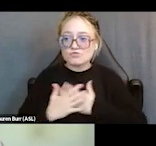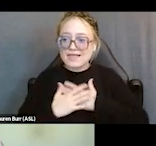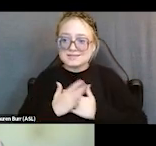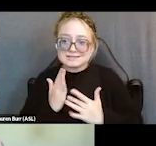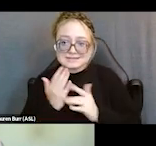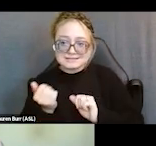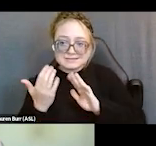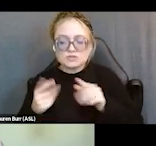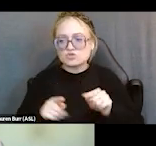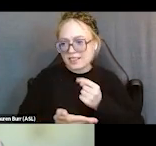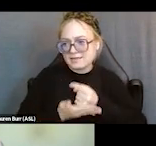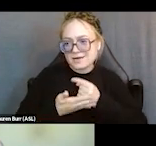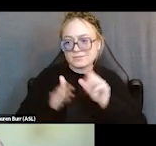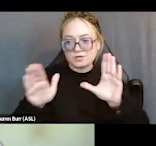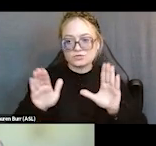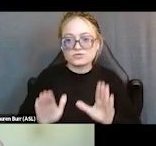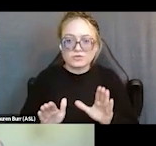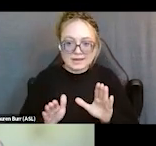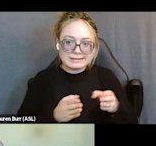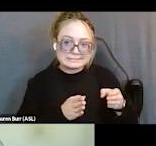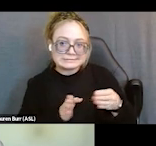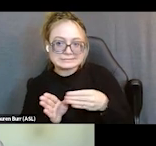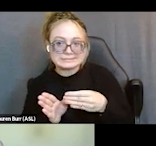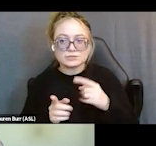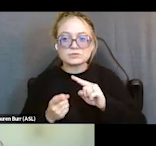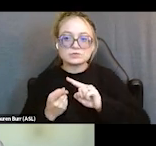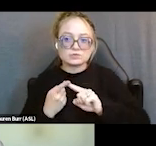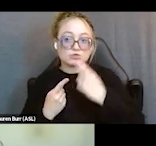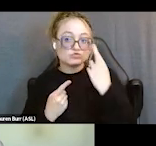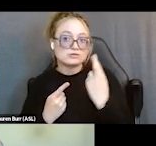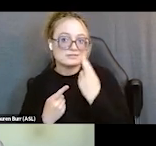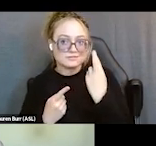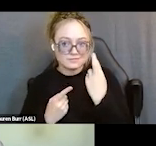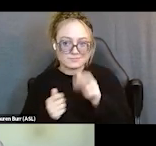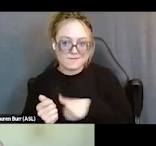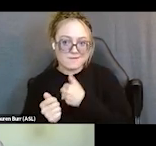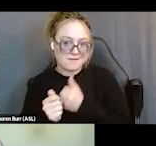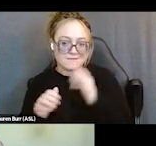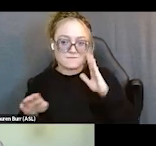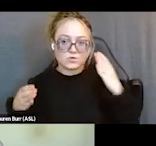this can also be a really great lead in to the rationale for focusing on some type of intervention.